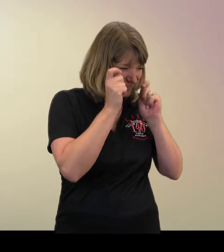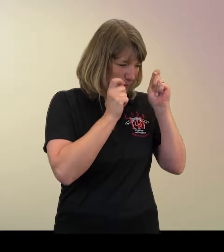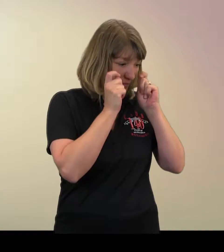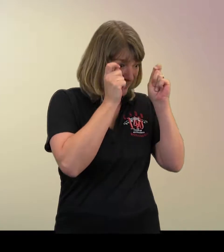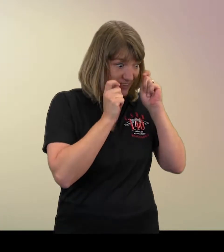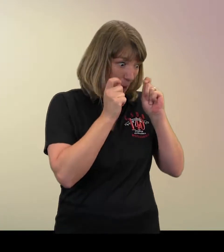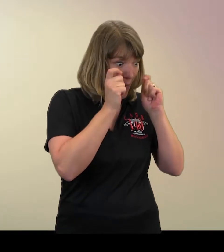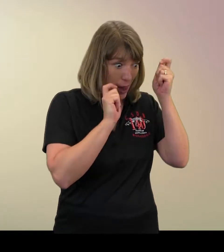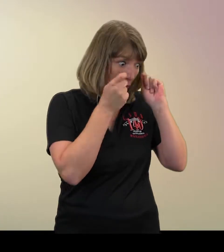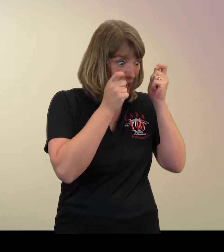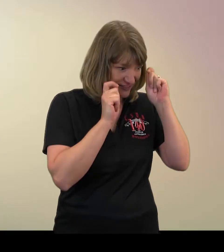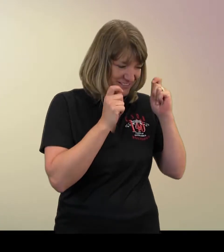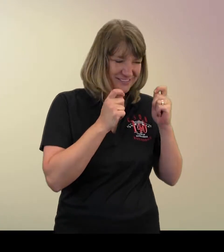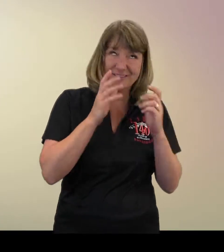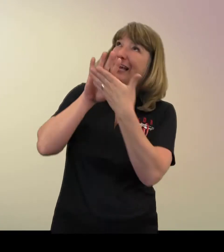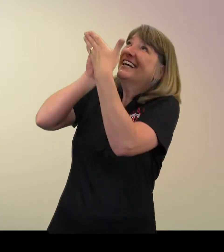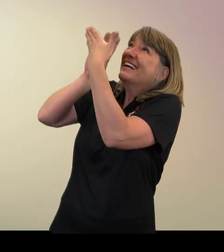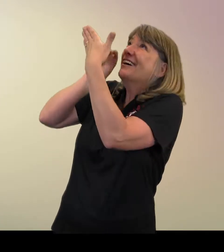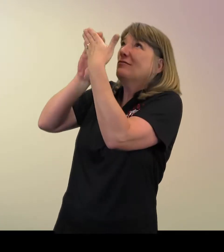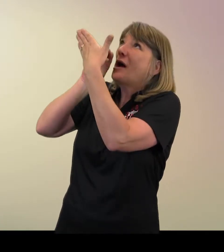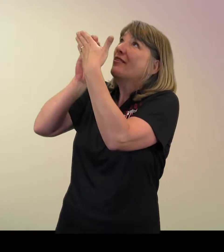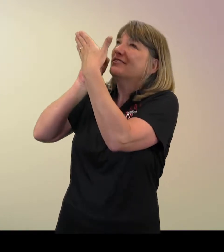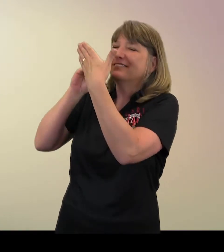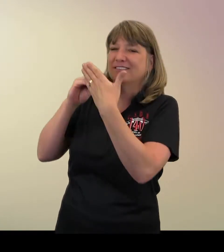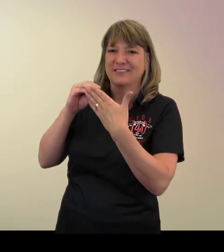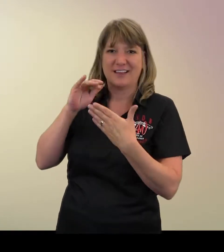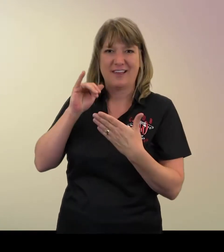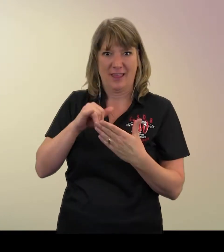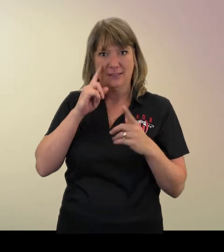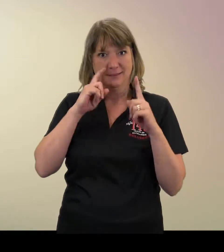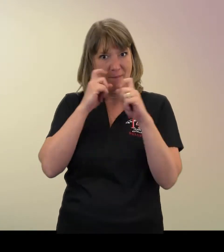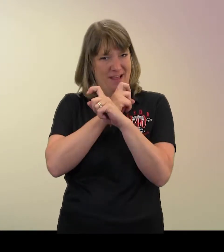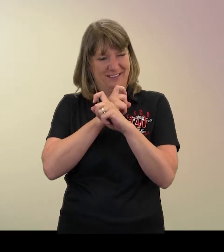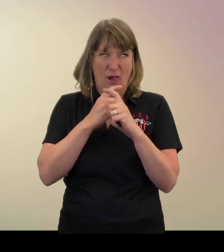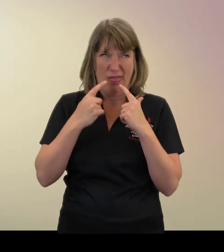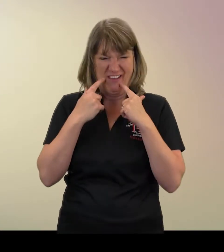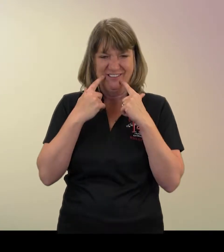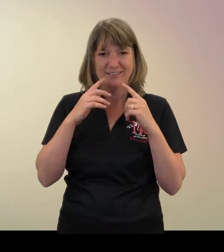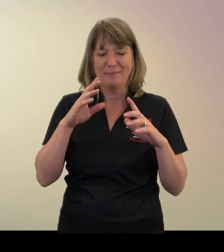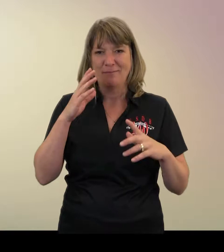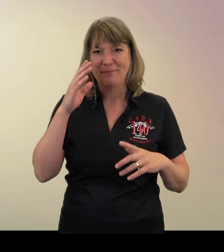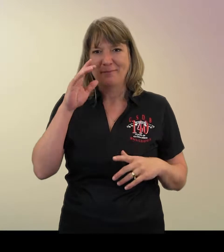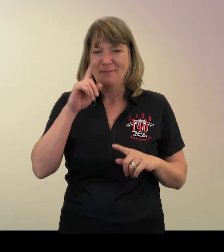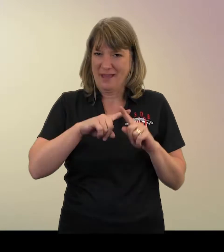with your baby like [Gibberish][Laugh]. That one's particularly complex, but [ Laugh] the idea is